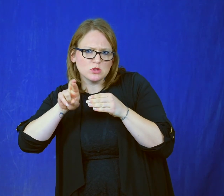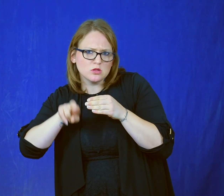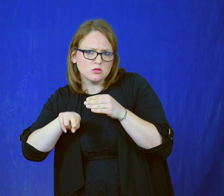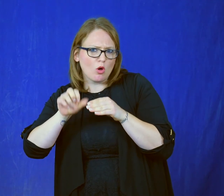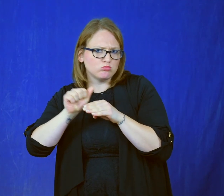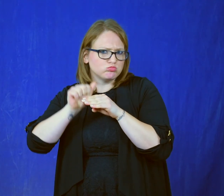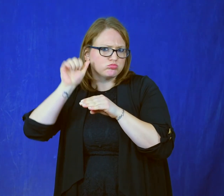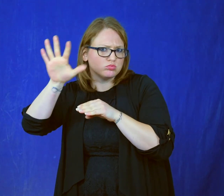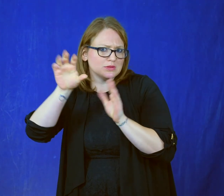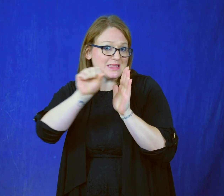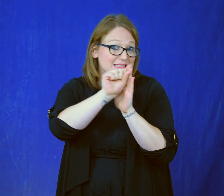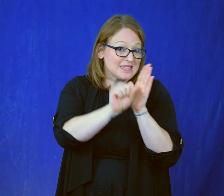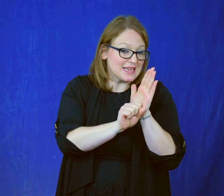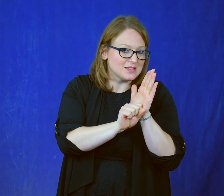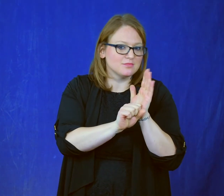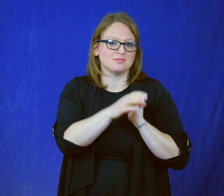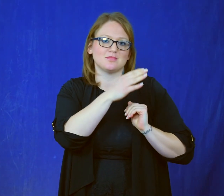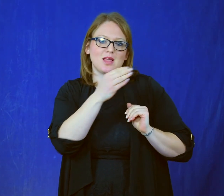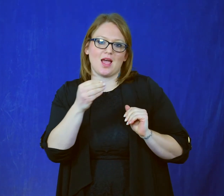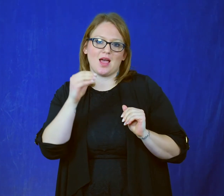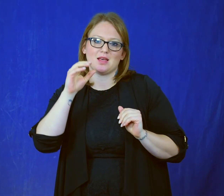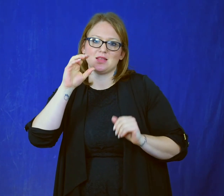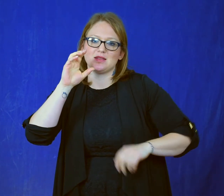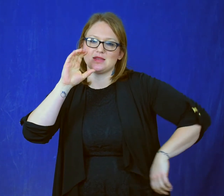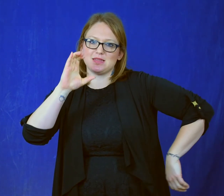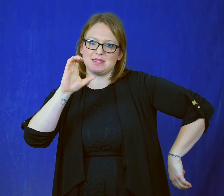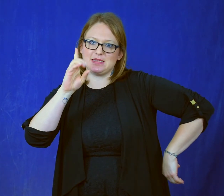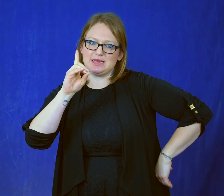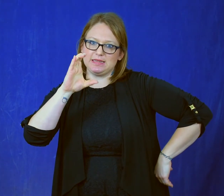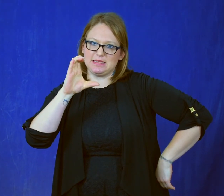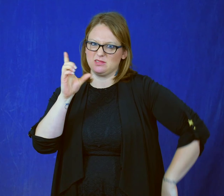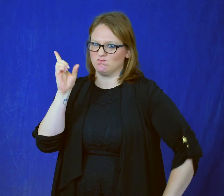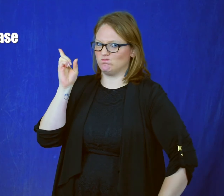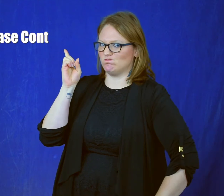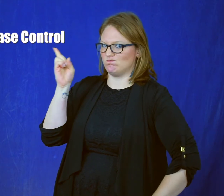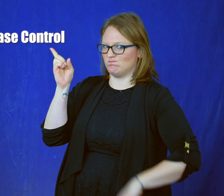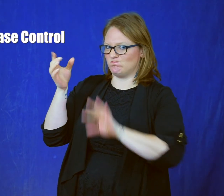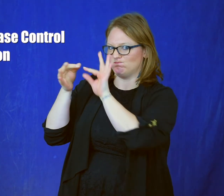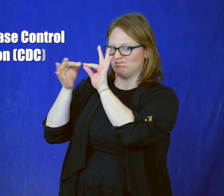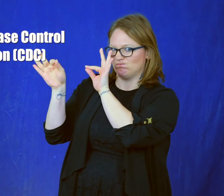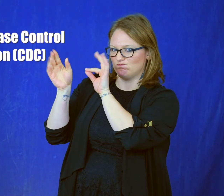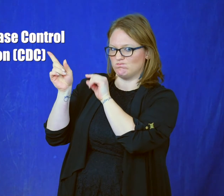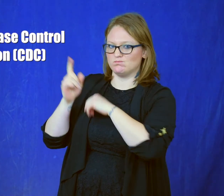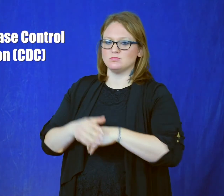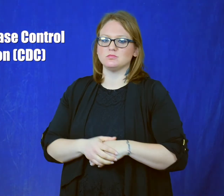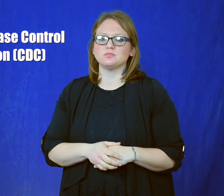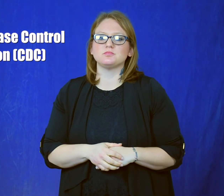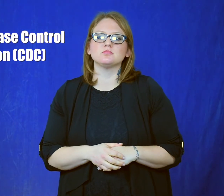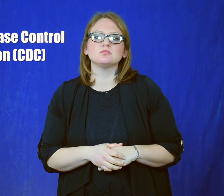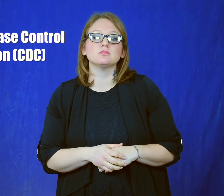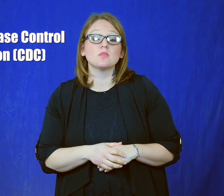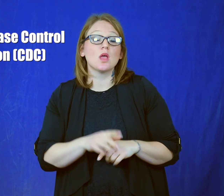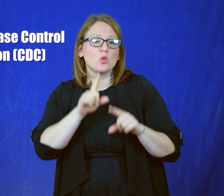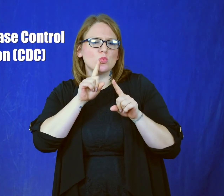This committee measures and reports the results to the state and the Centers for Disease Control and Prevention (CDC) biennially.